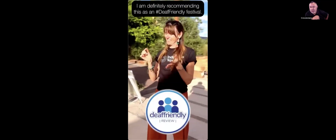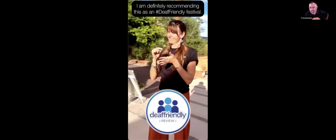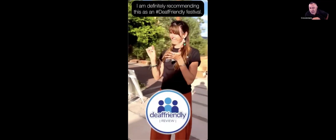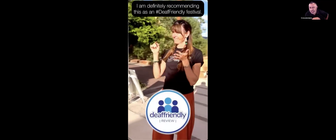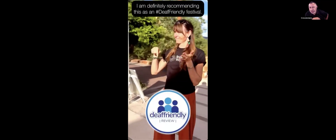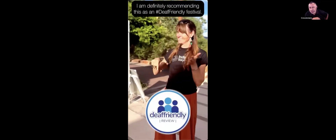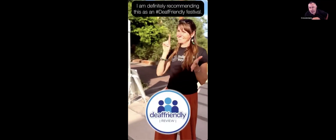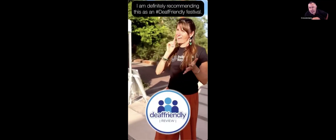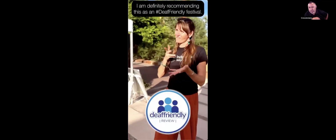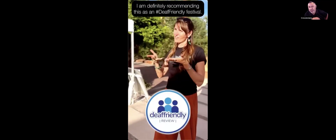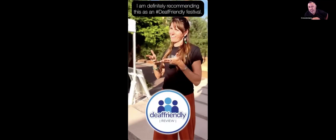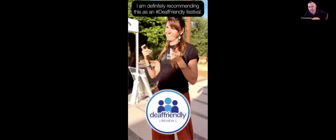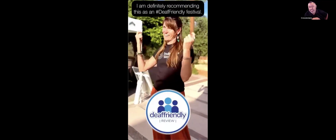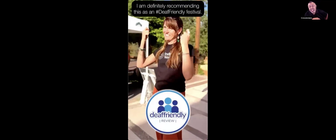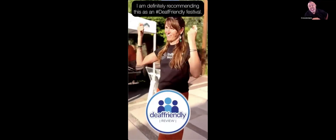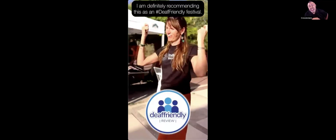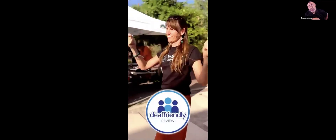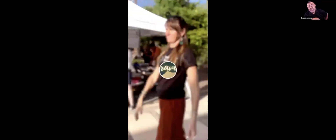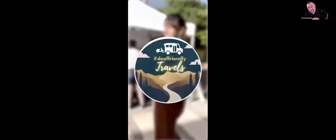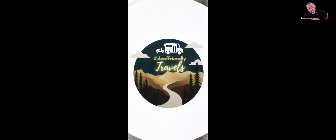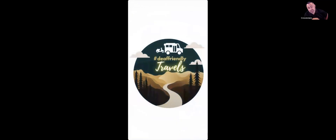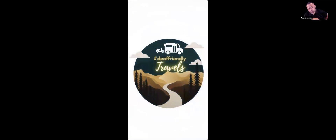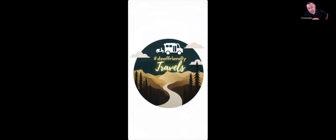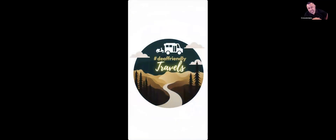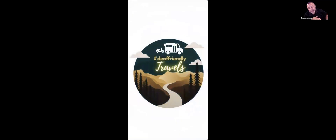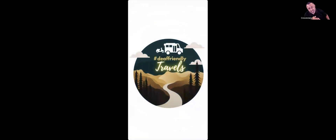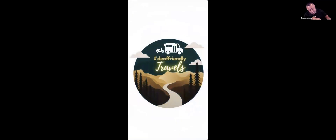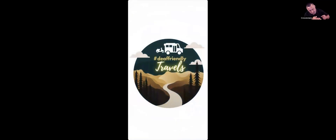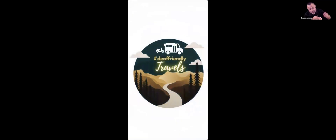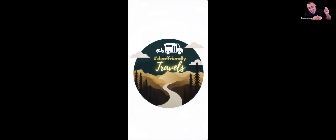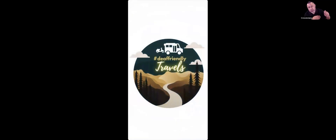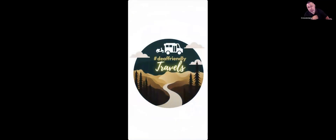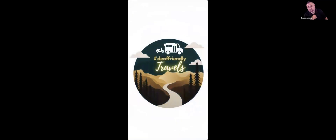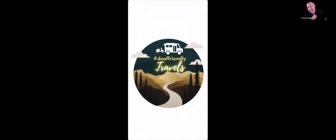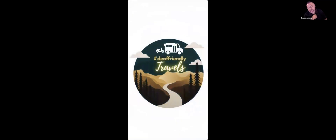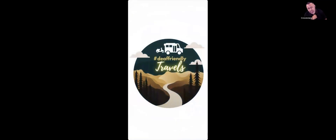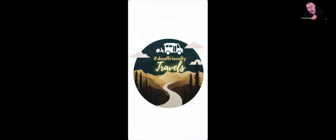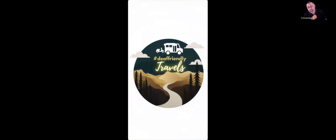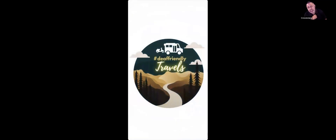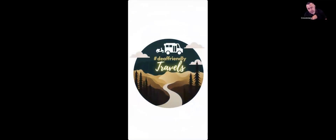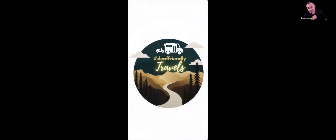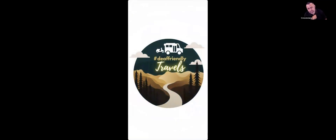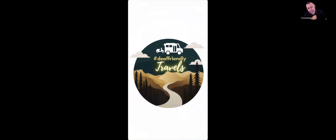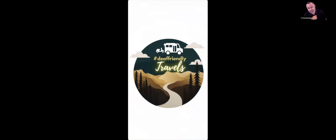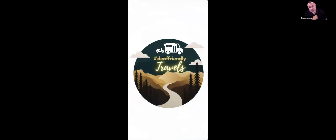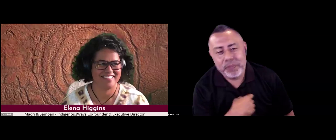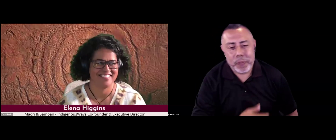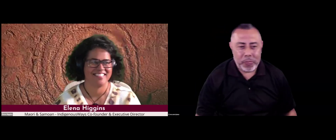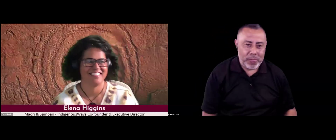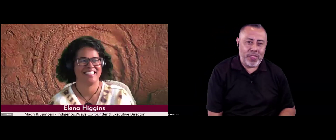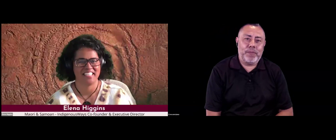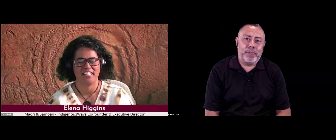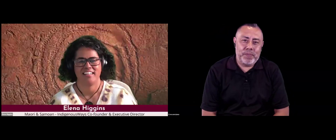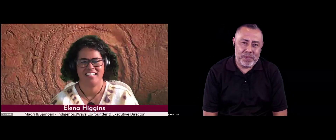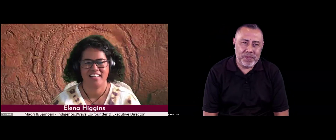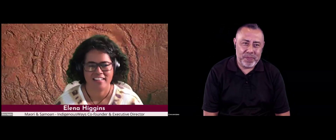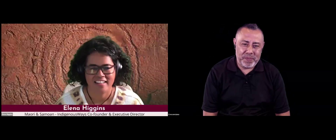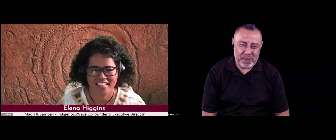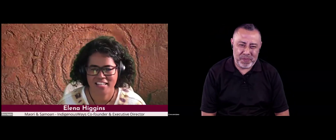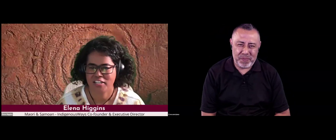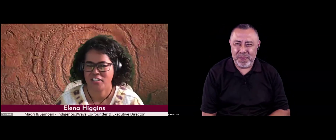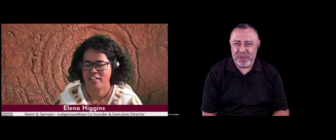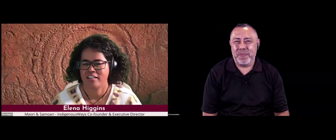I feel like I'm definitely a part of the event. Indigenous ways gets the check mark. They are deaf friendly.